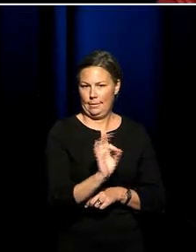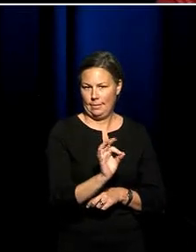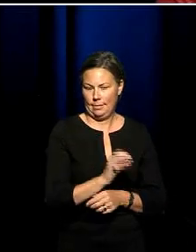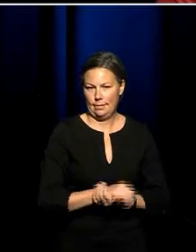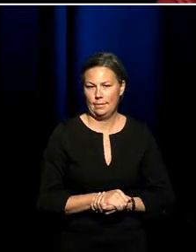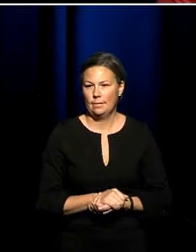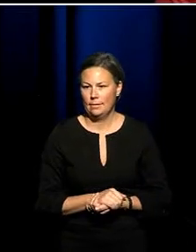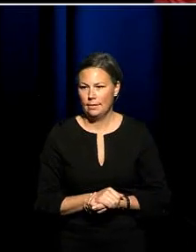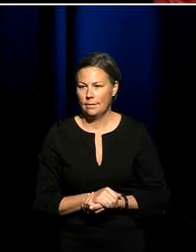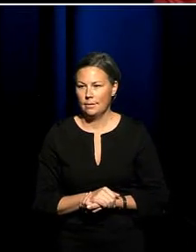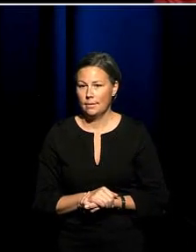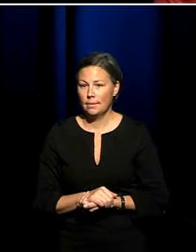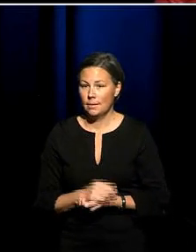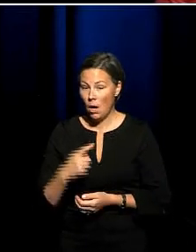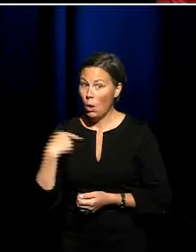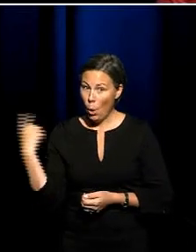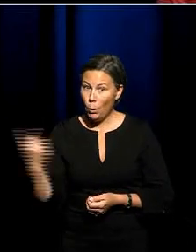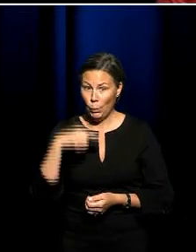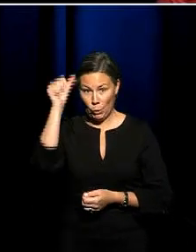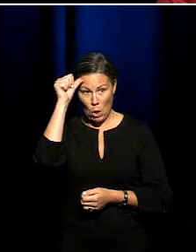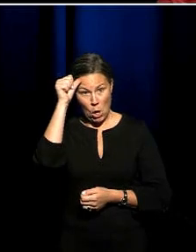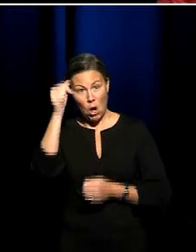deeply conscious of the magnitude and complexity of the task ahead of us.